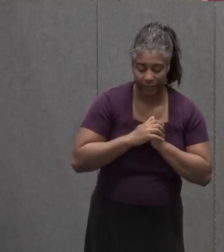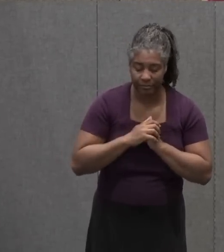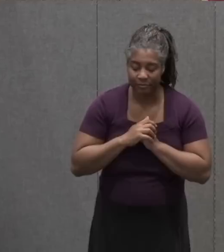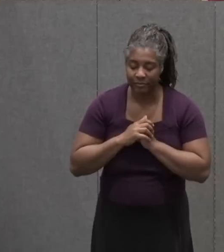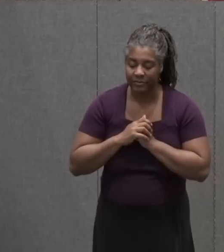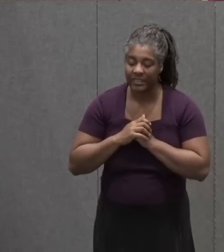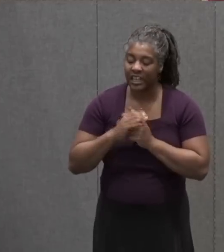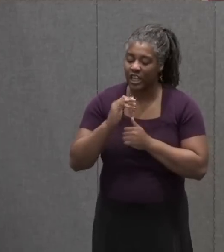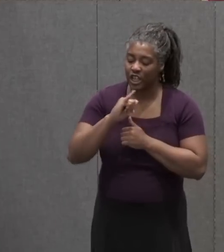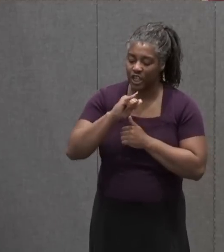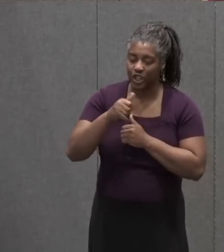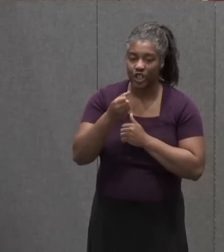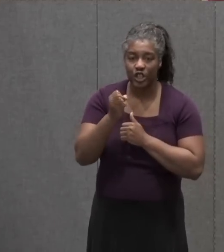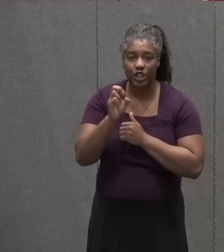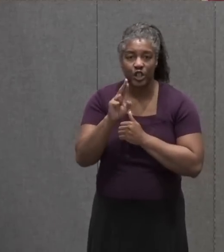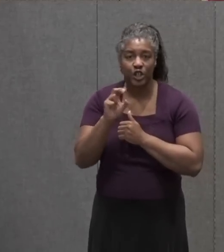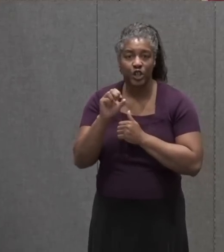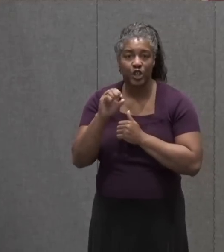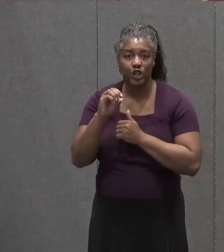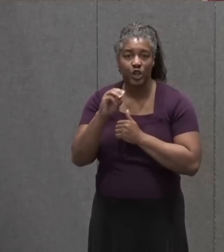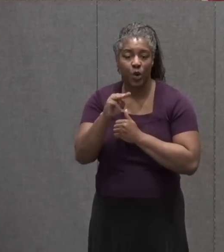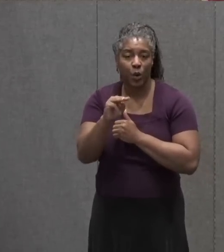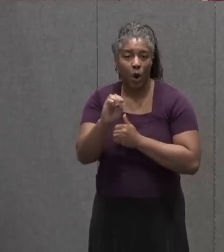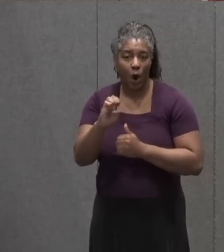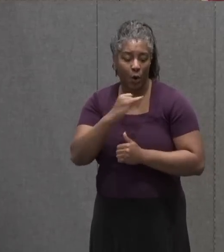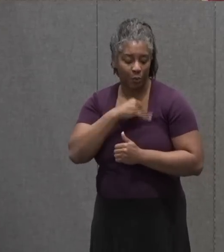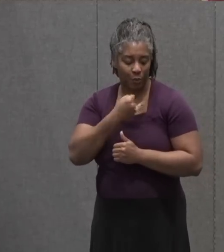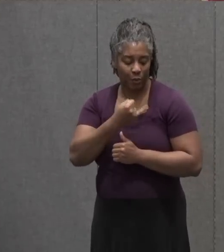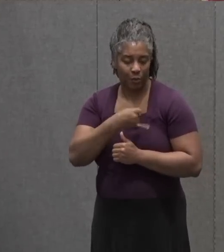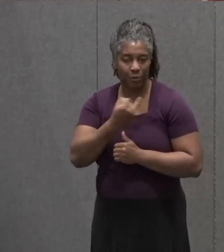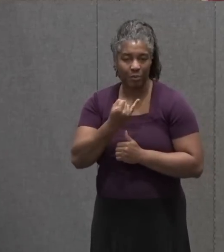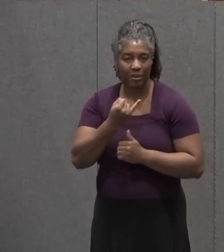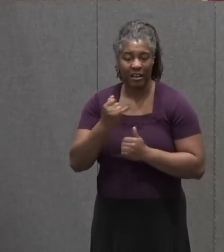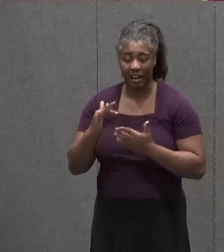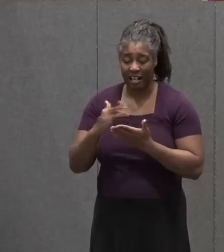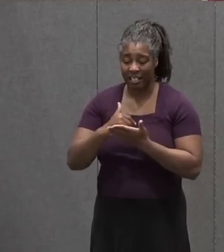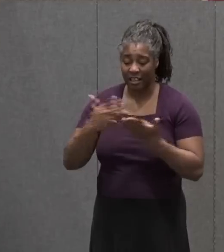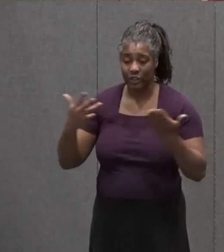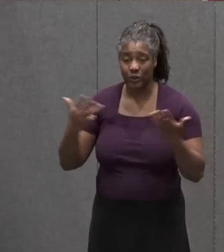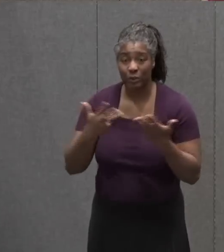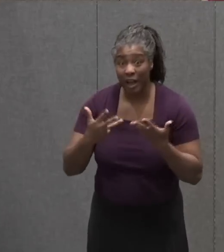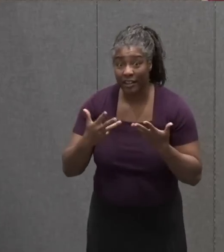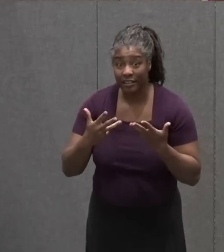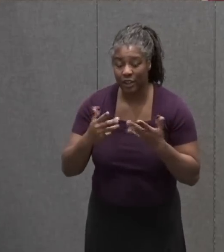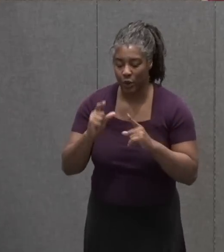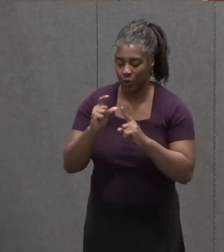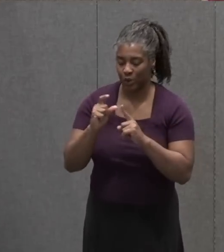Jerome collected words. I see here he's holding the word wonder